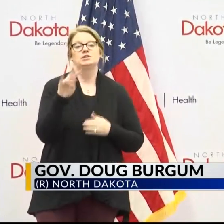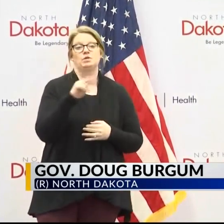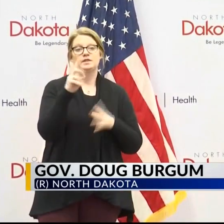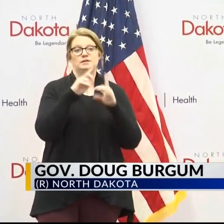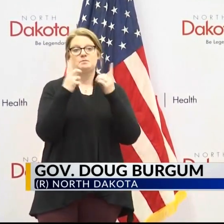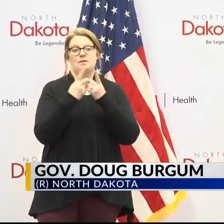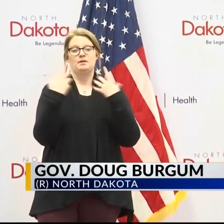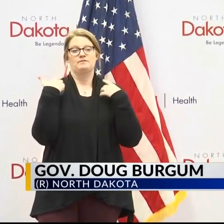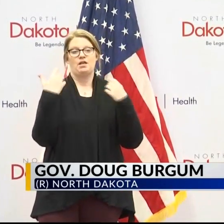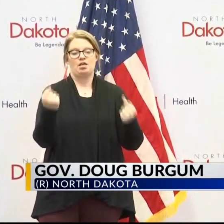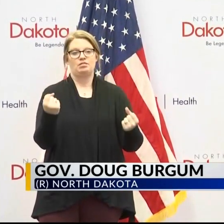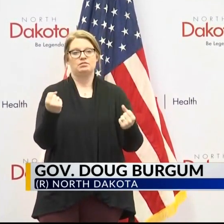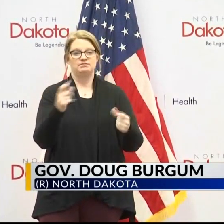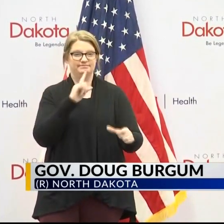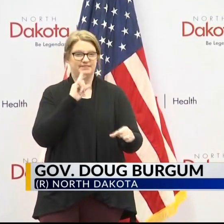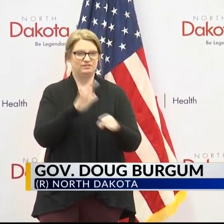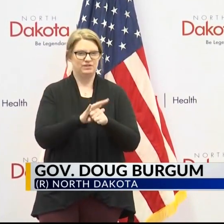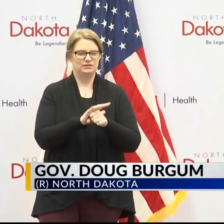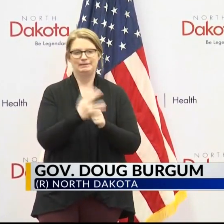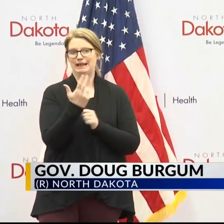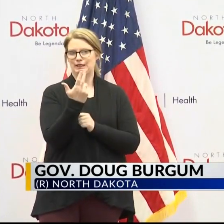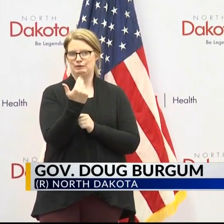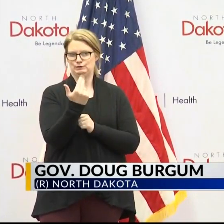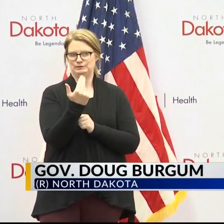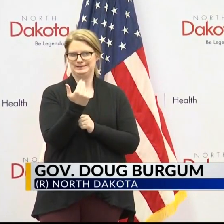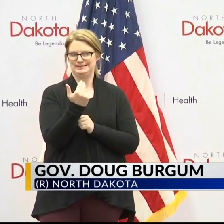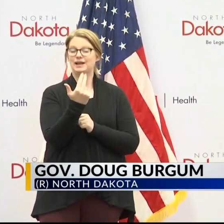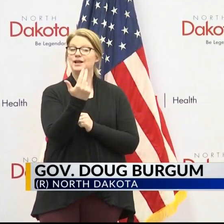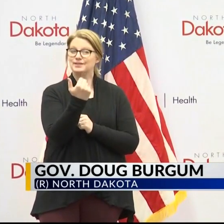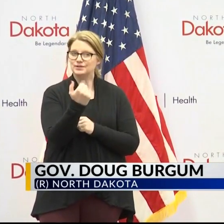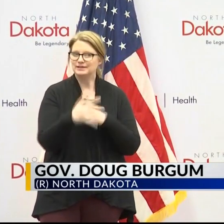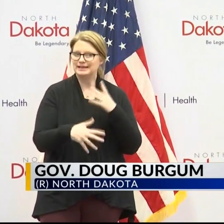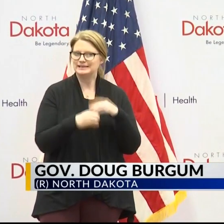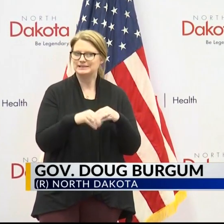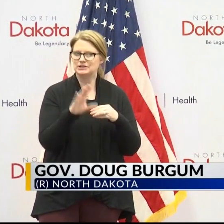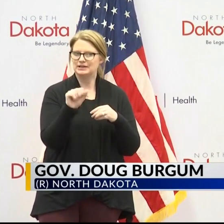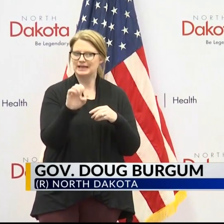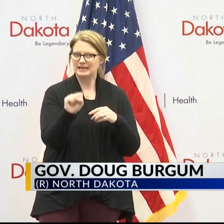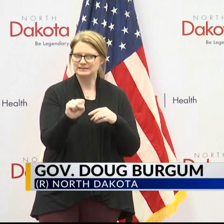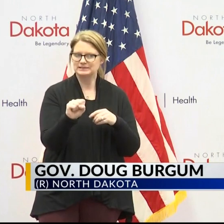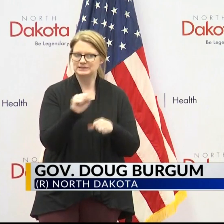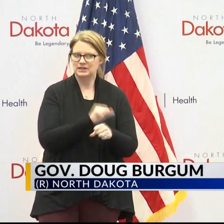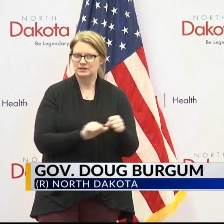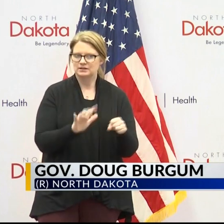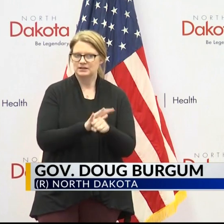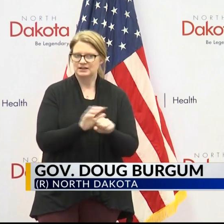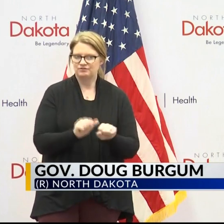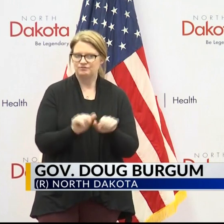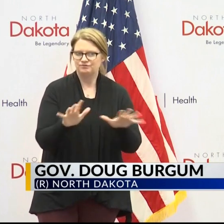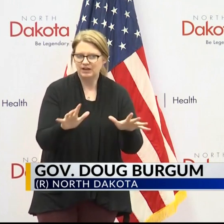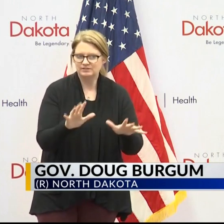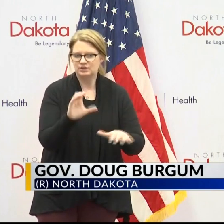GOOD AFTERNOON. WE HAVE A FULL UPDATE SO WERE GOING TO JUMP INTO THE CASE UPDATE.